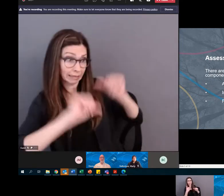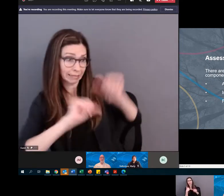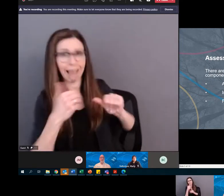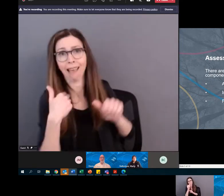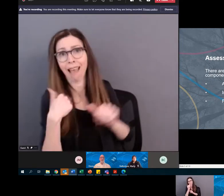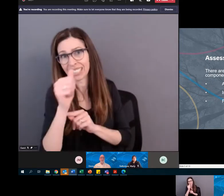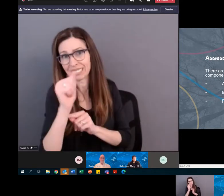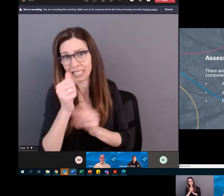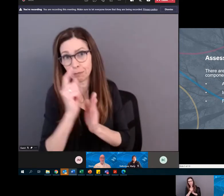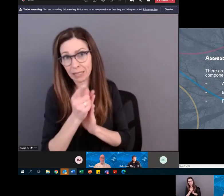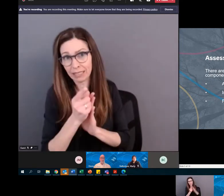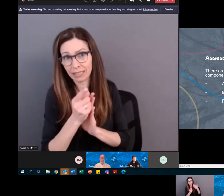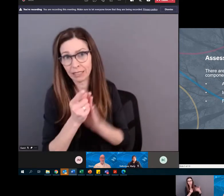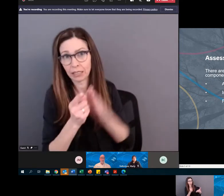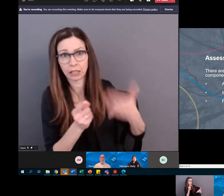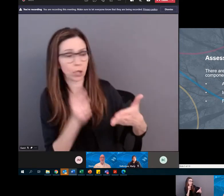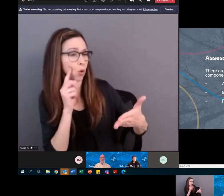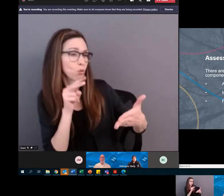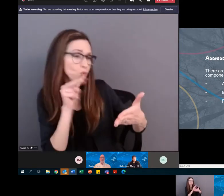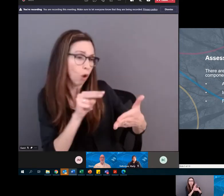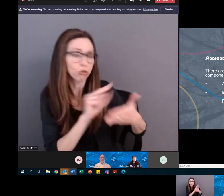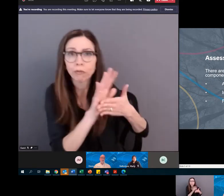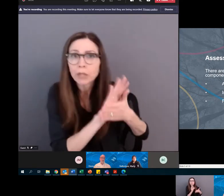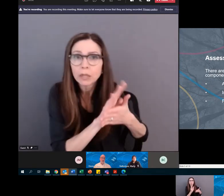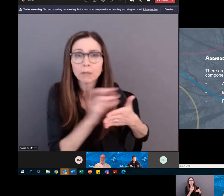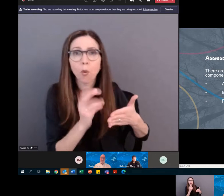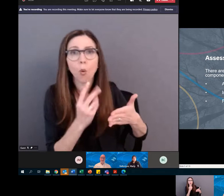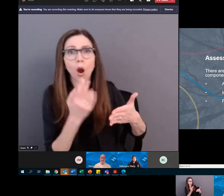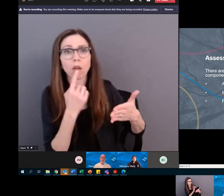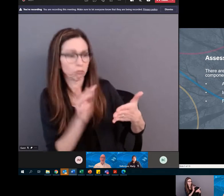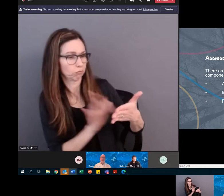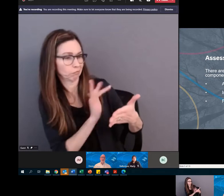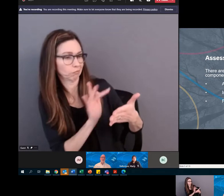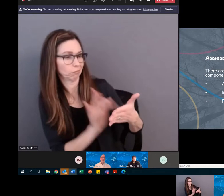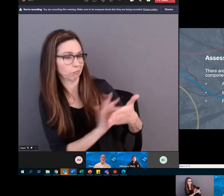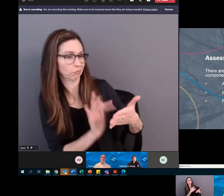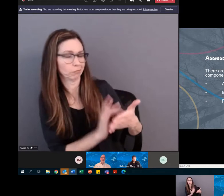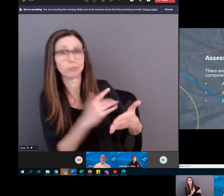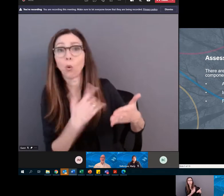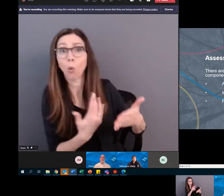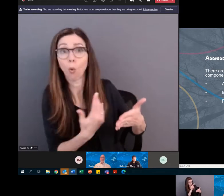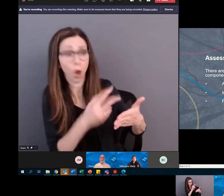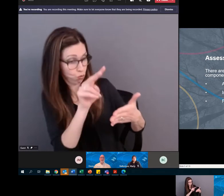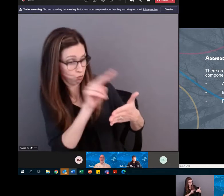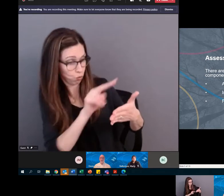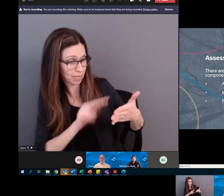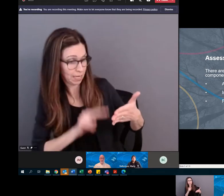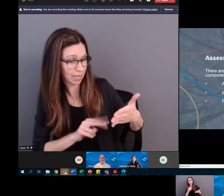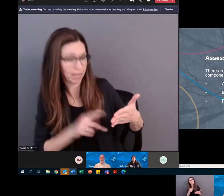reviewing the support material in a project grant. Therefore it's the applicant's responsibility to